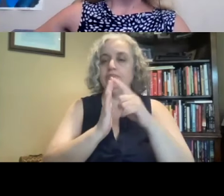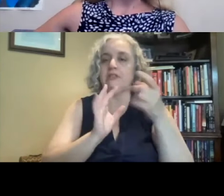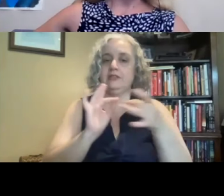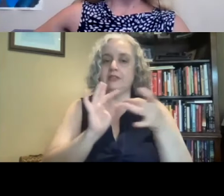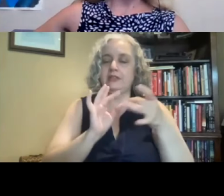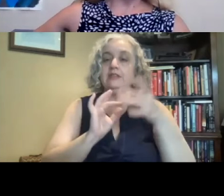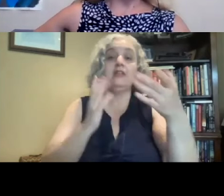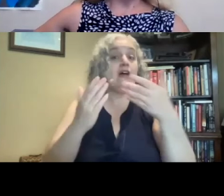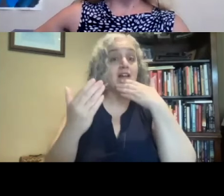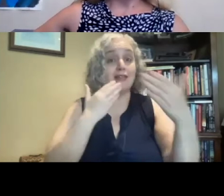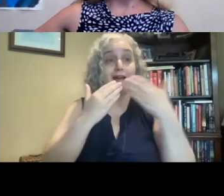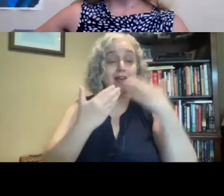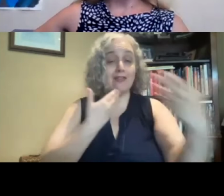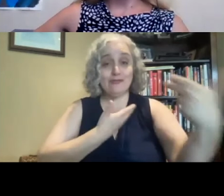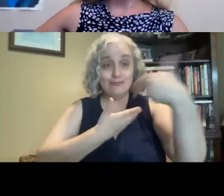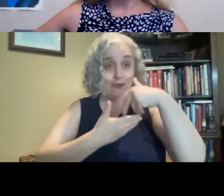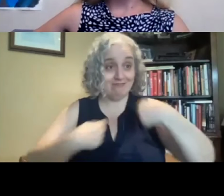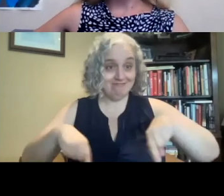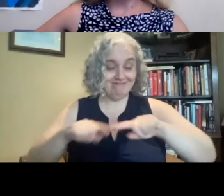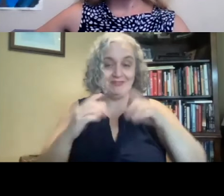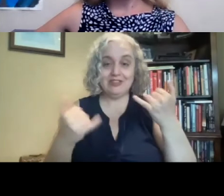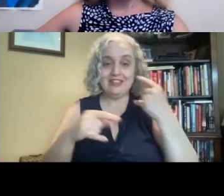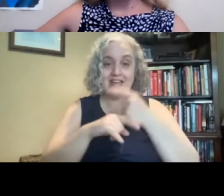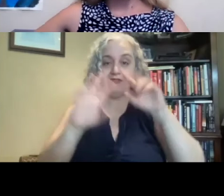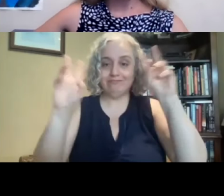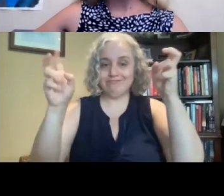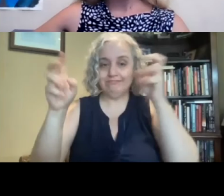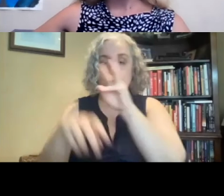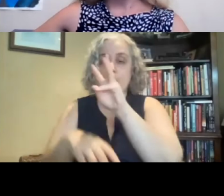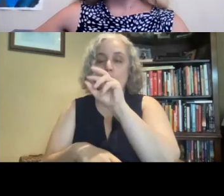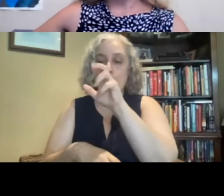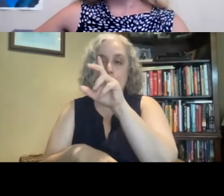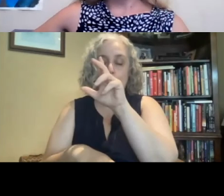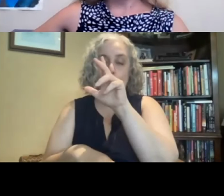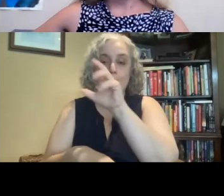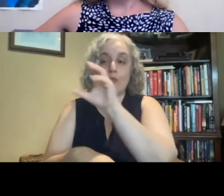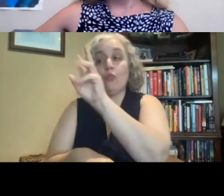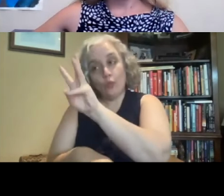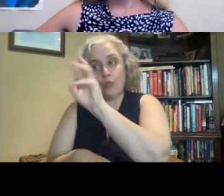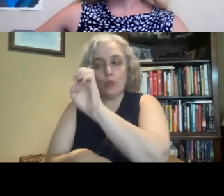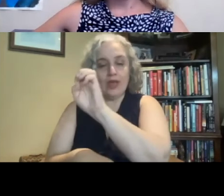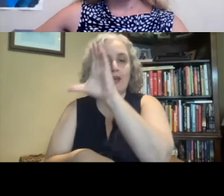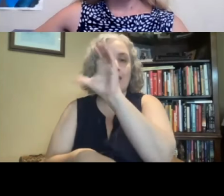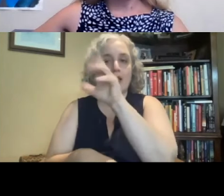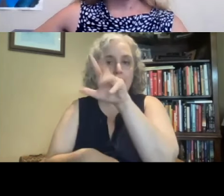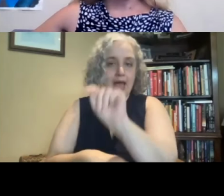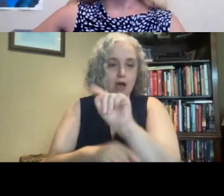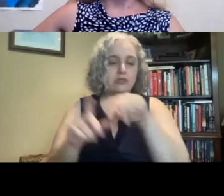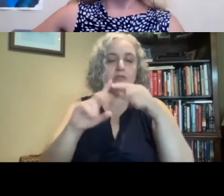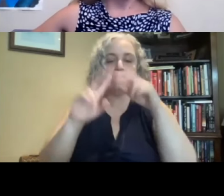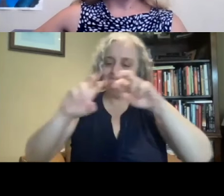Thank you for joining us today for this We Count Digging Deeper webinar on AI and disability, a double-edged sword.